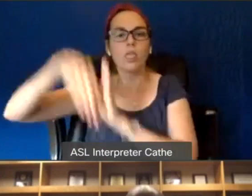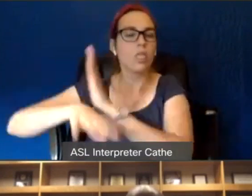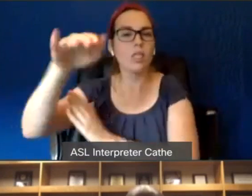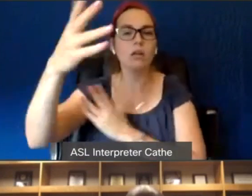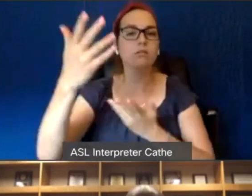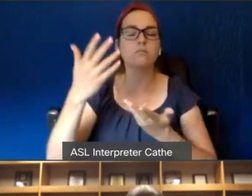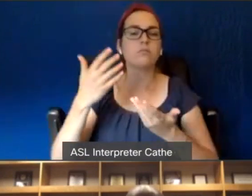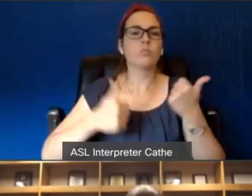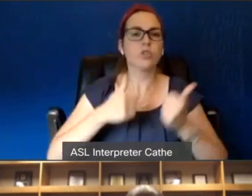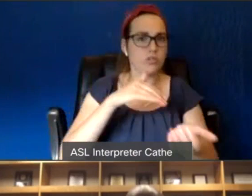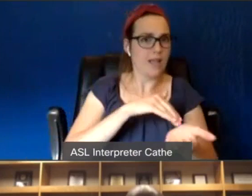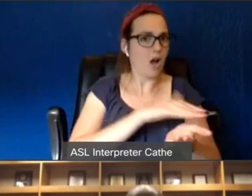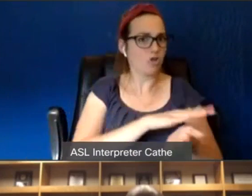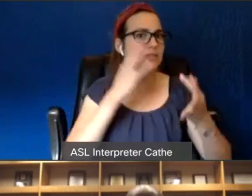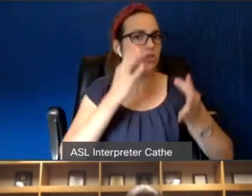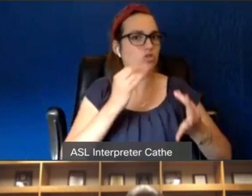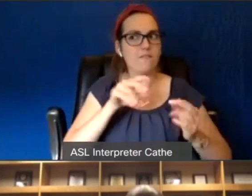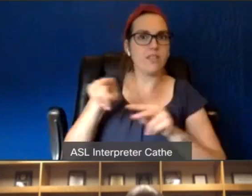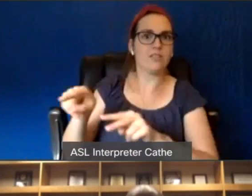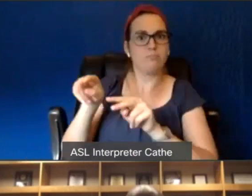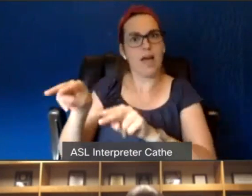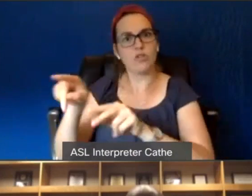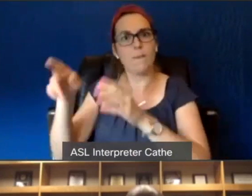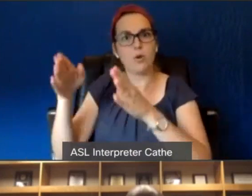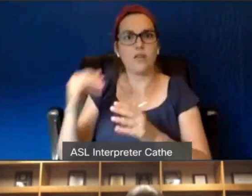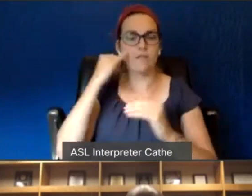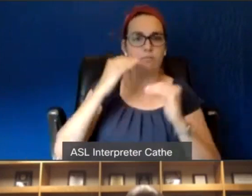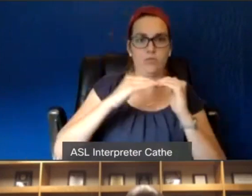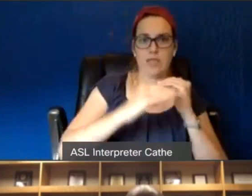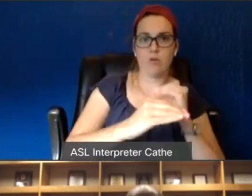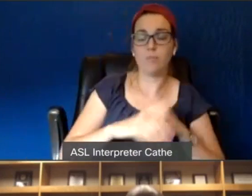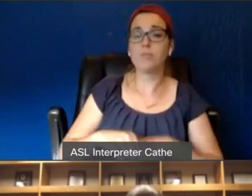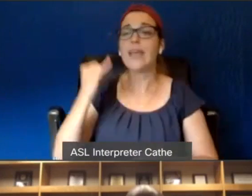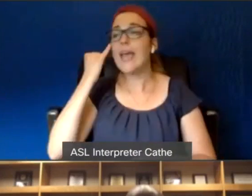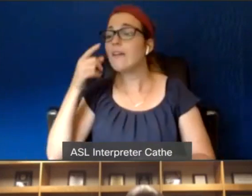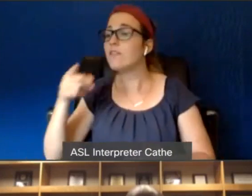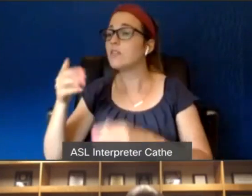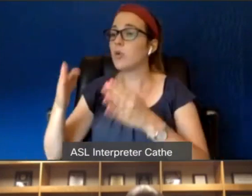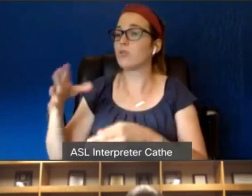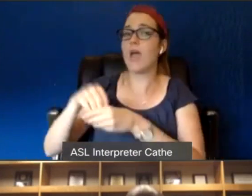for opioids on board and all of a sudden they start using methamphetamine for example, that's an effort to avoid